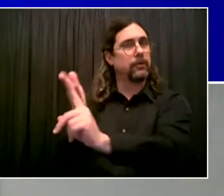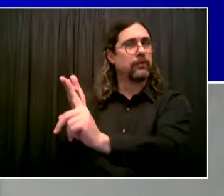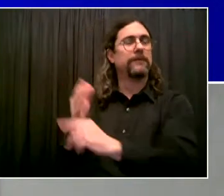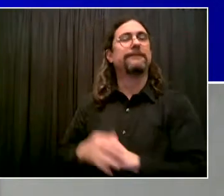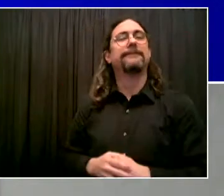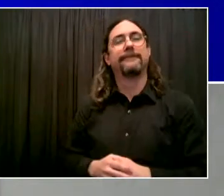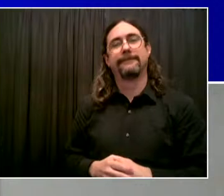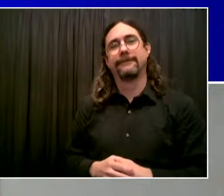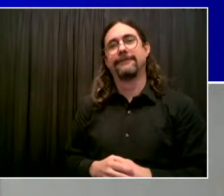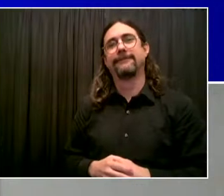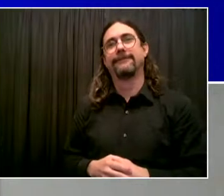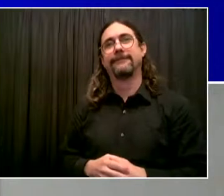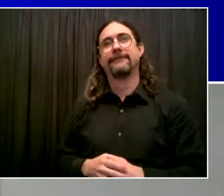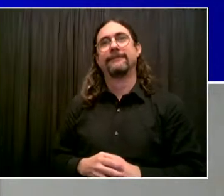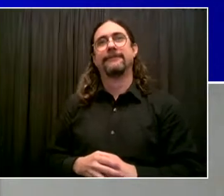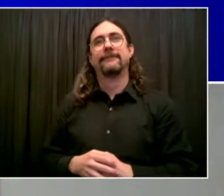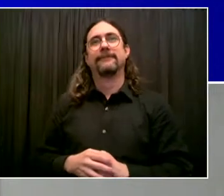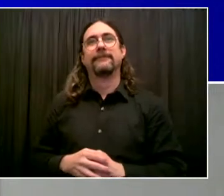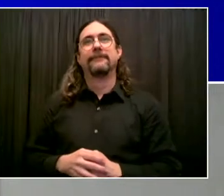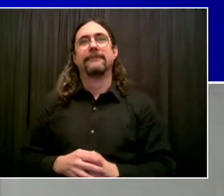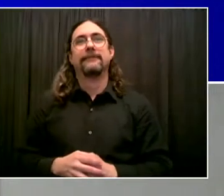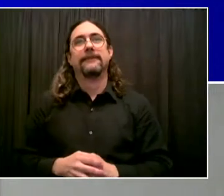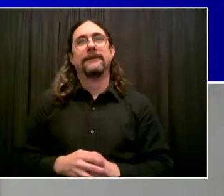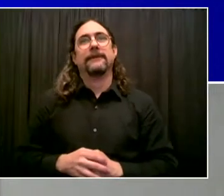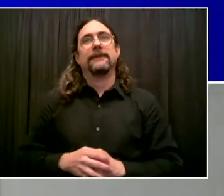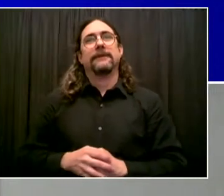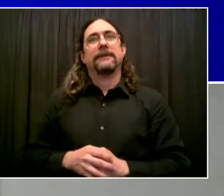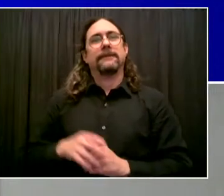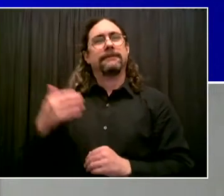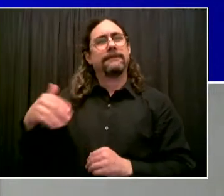REPRESENTED IN HER HOME BOROUGH. MM AYSHE RESTST IN PEACE AND